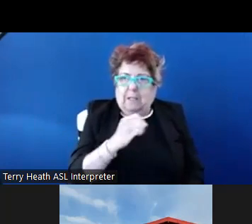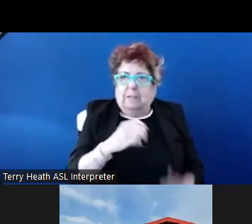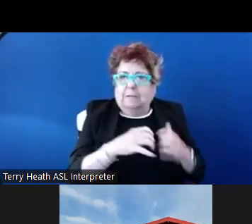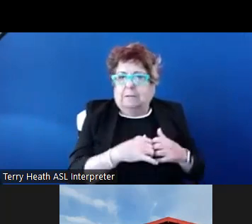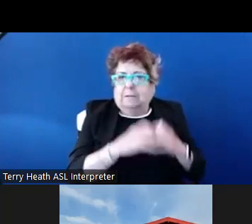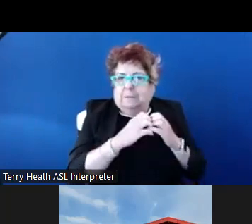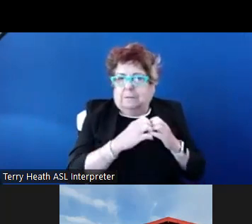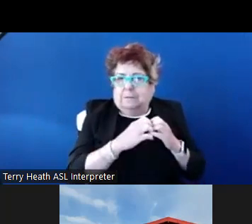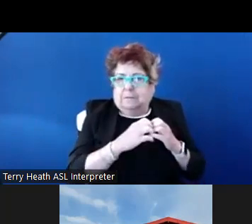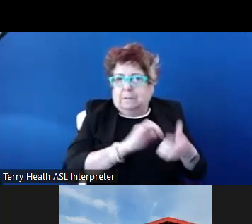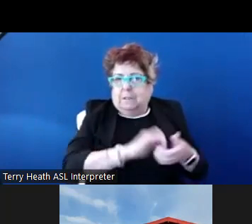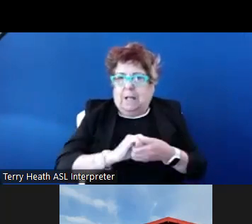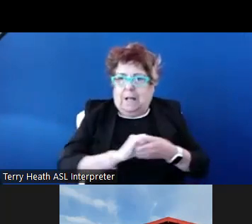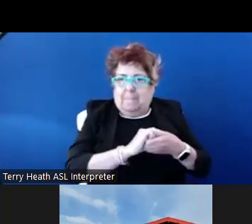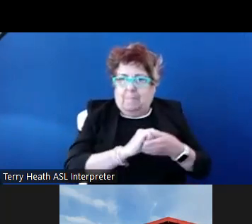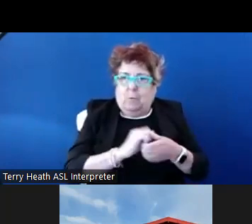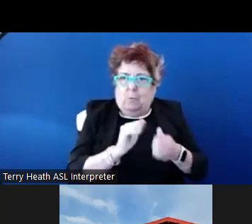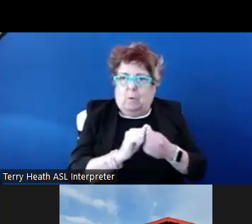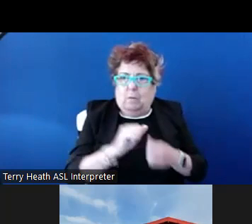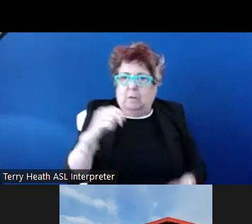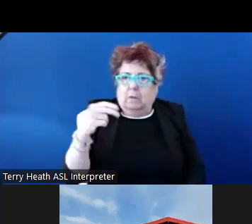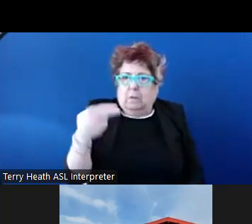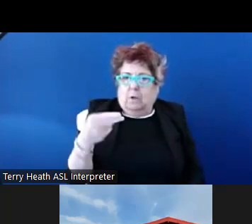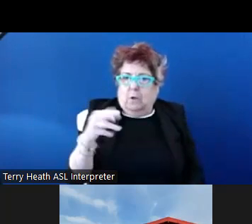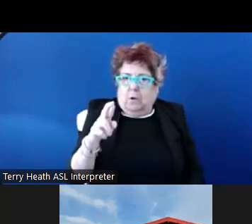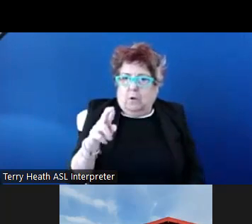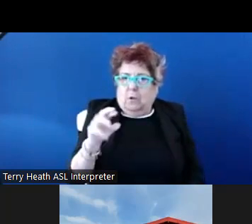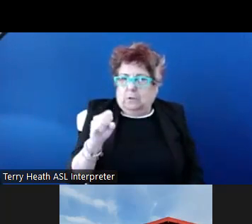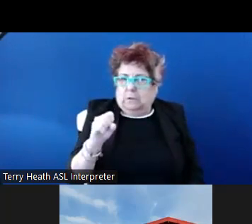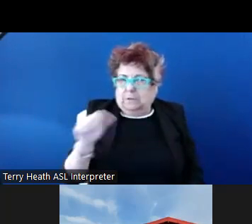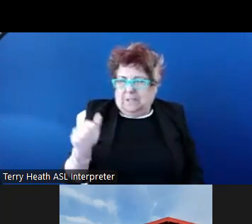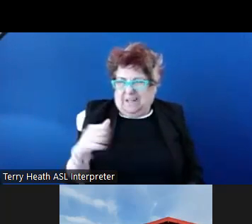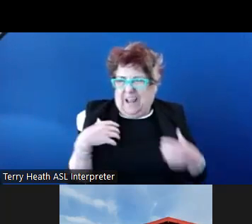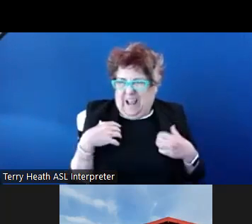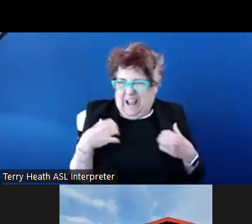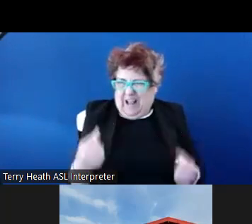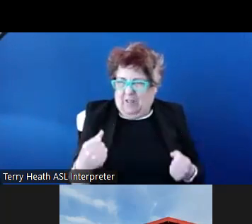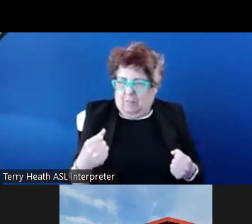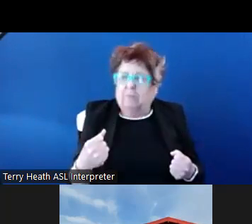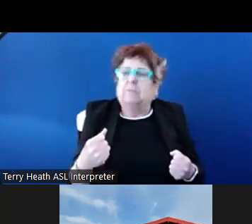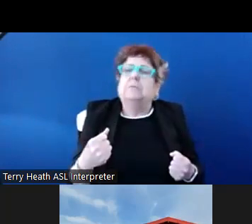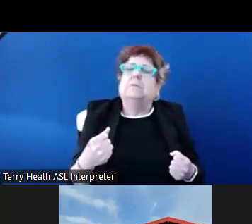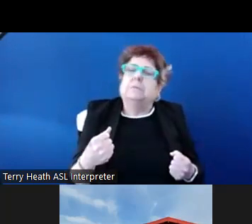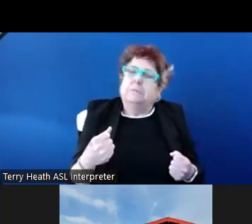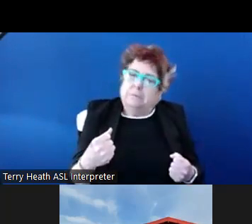with HRSA, the Health Resources Services Administration. So we, at our core,